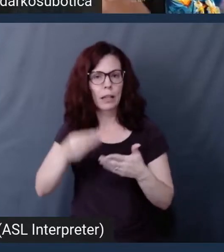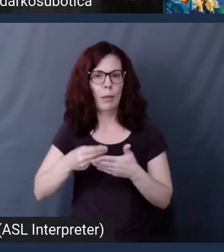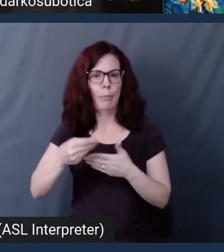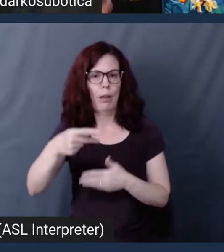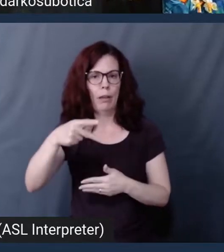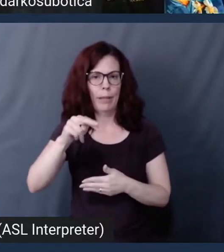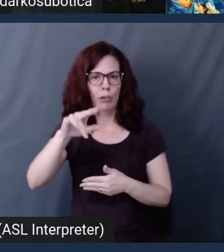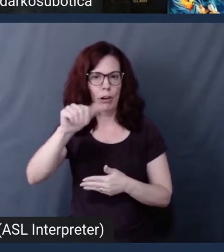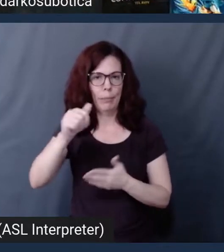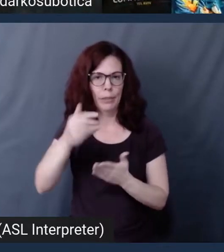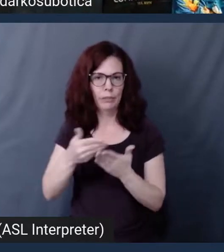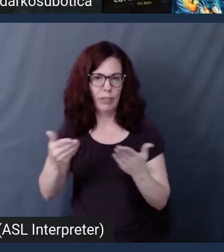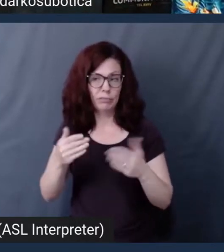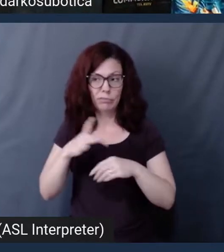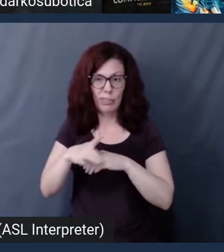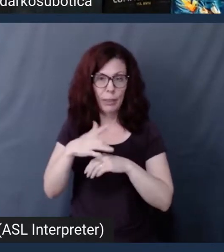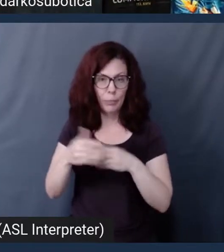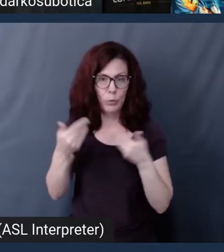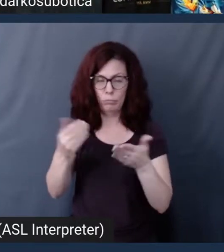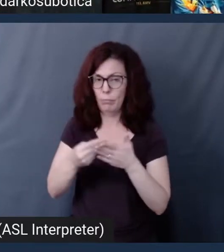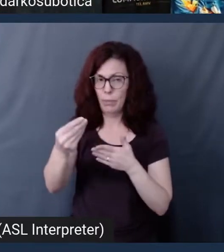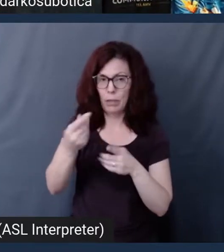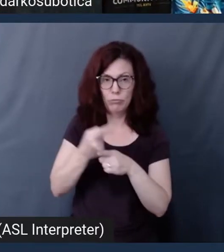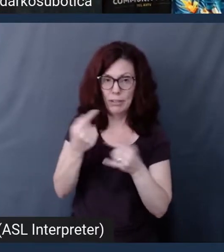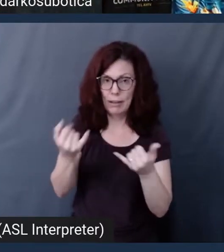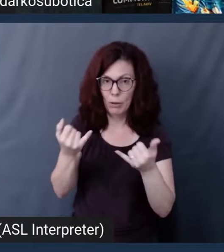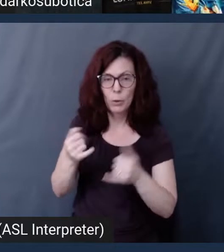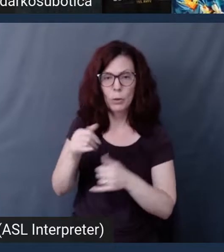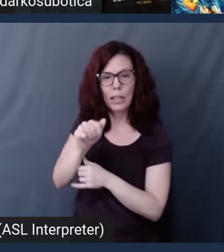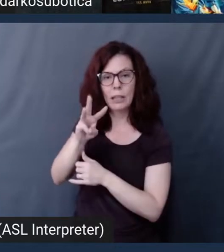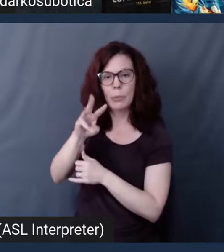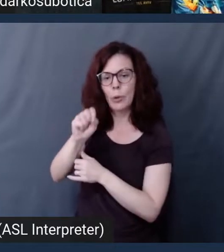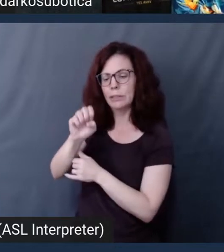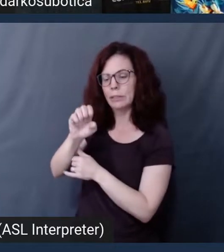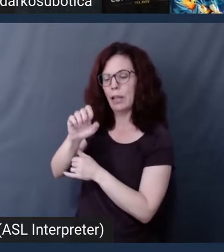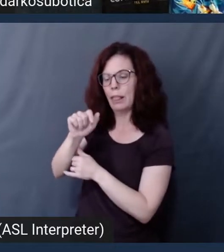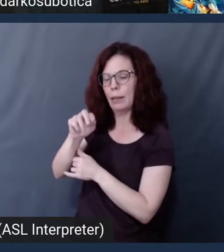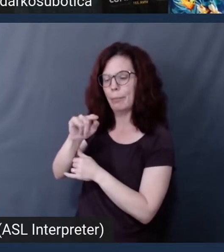It is available today for purchase through AWS Elemental so you can just purchase from there.